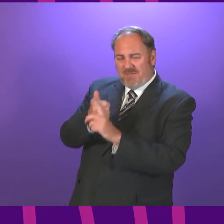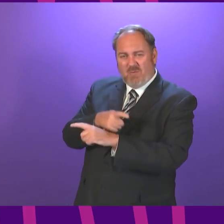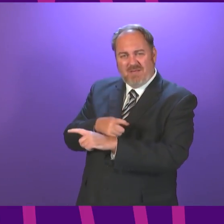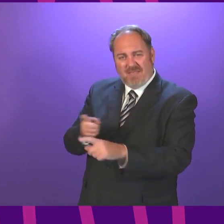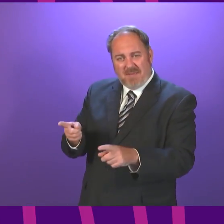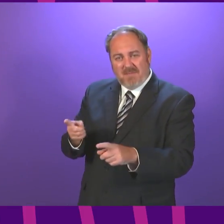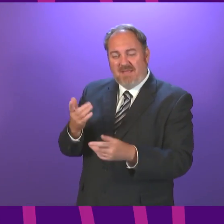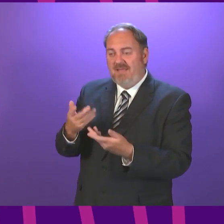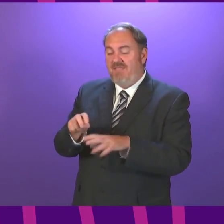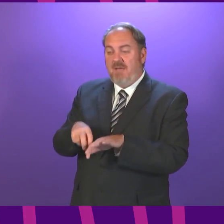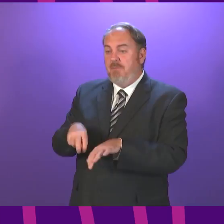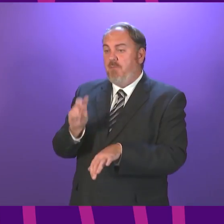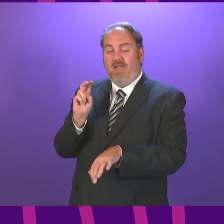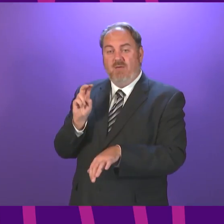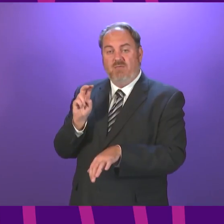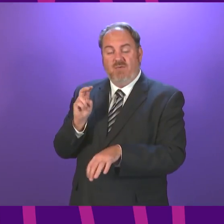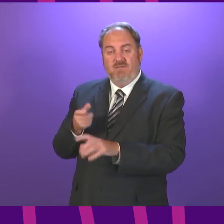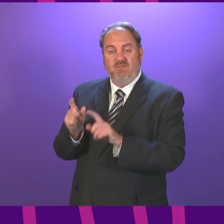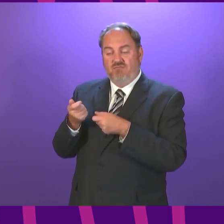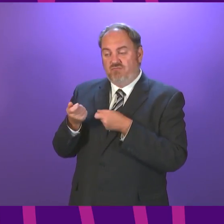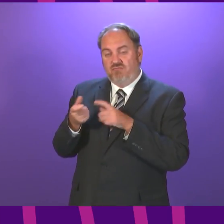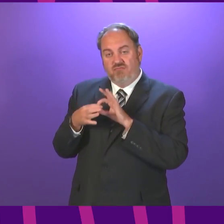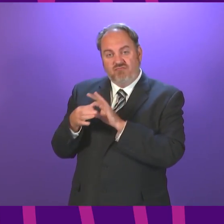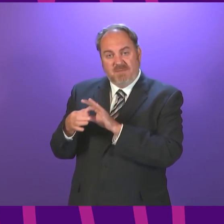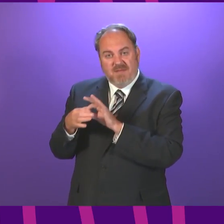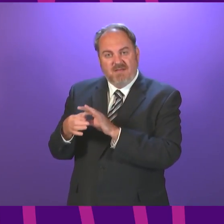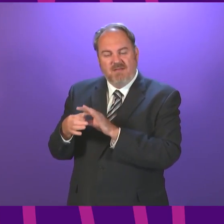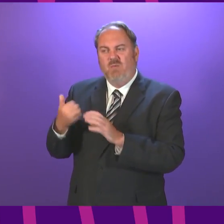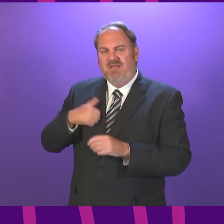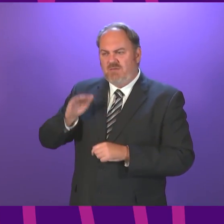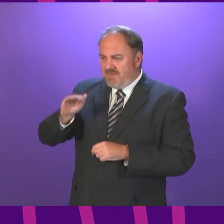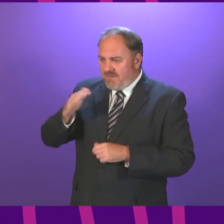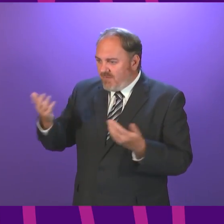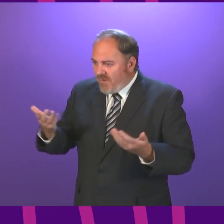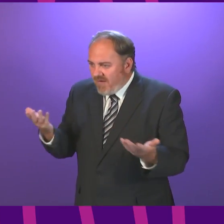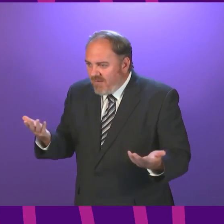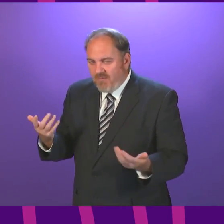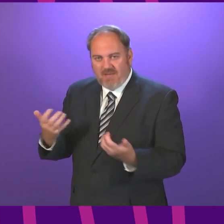out of treatment or relapse, we need to follow up on them.